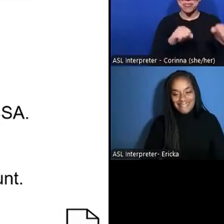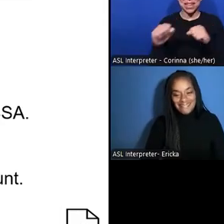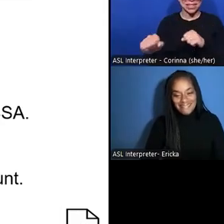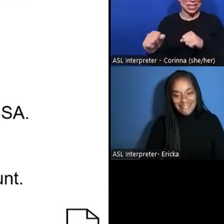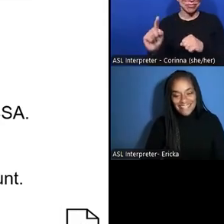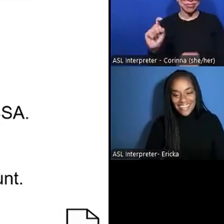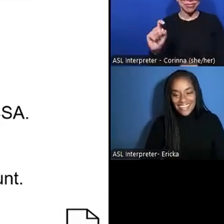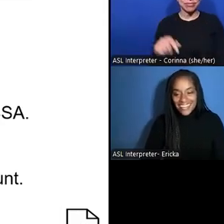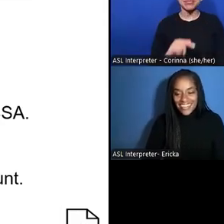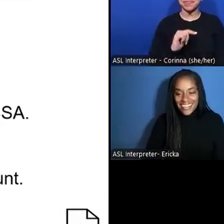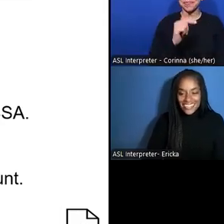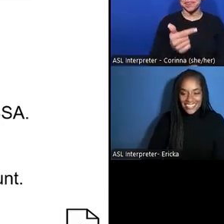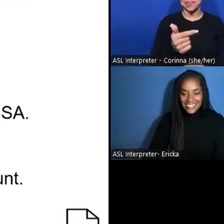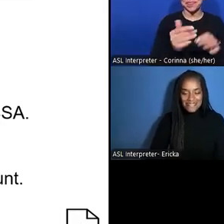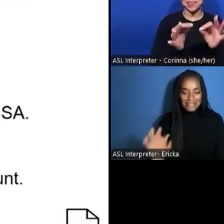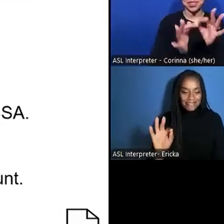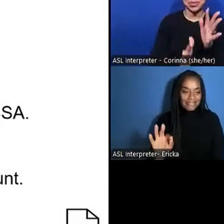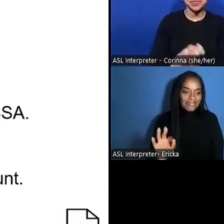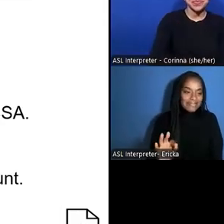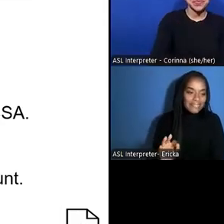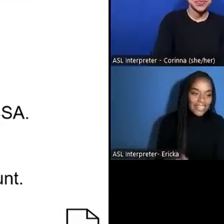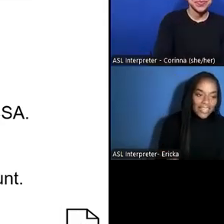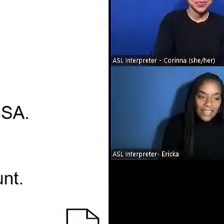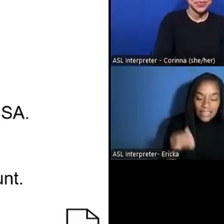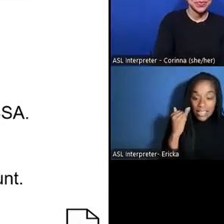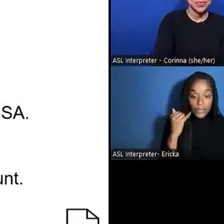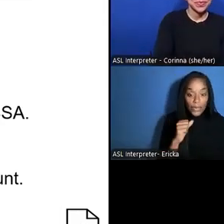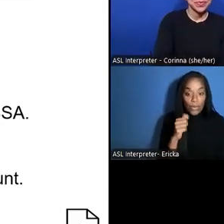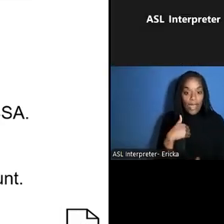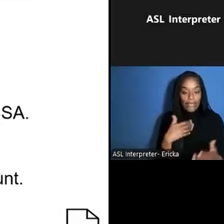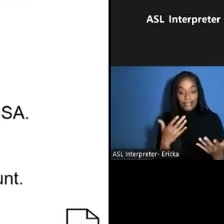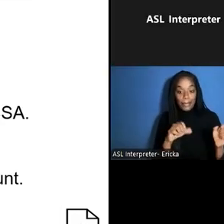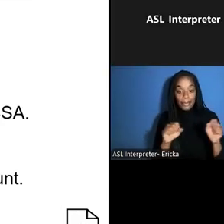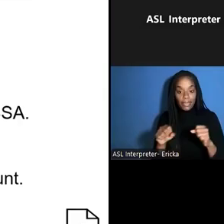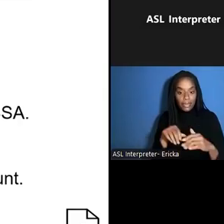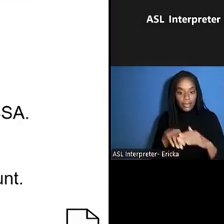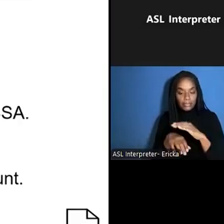Don't have capacity to enter into a contract. Then what?